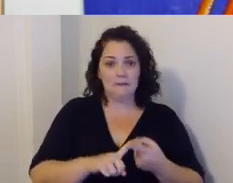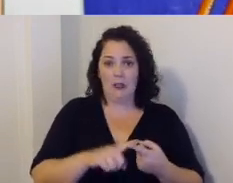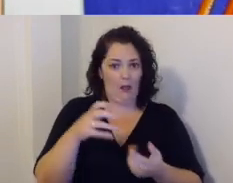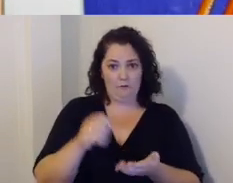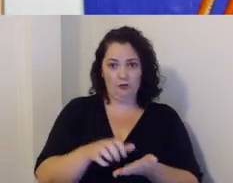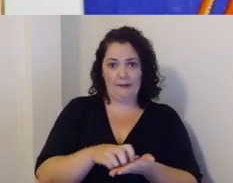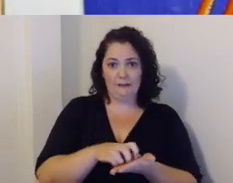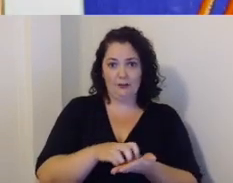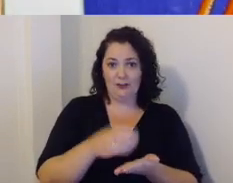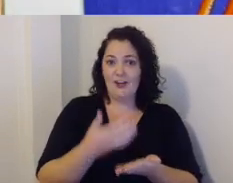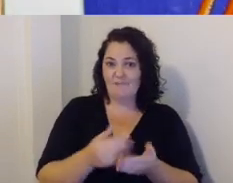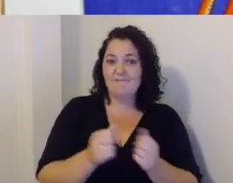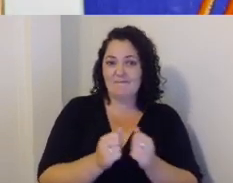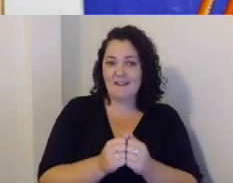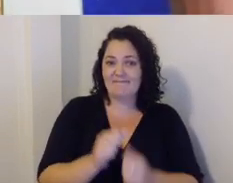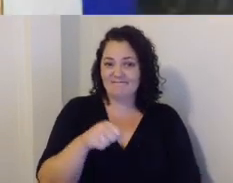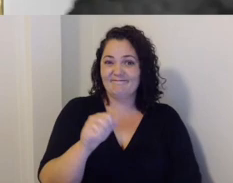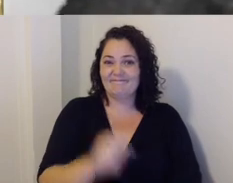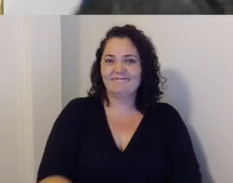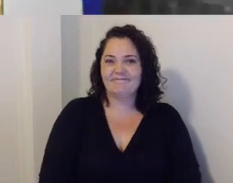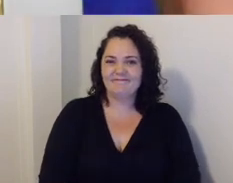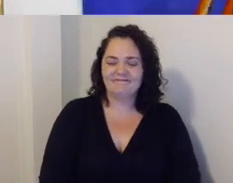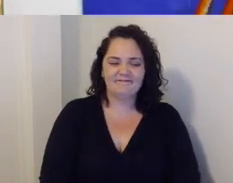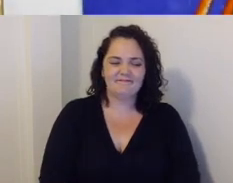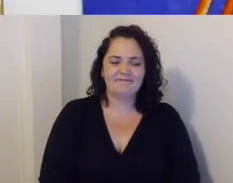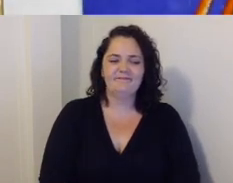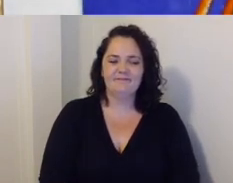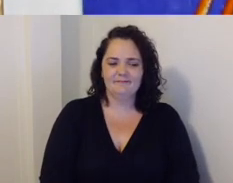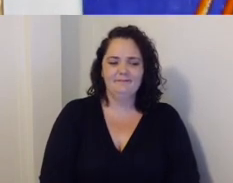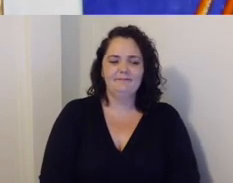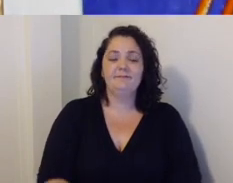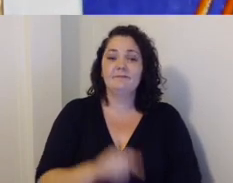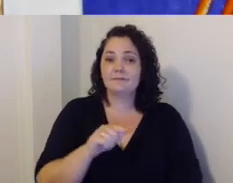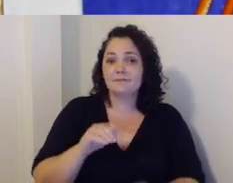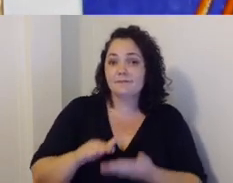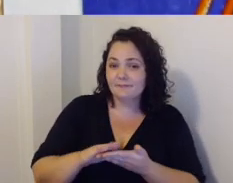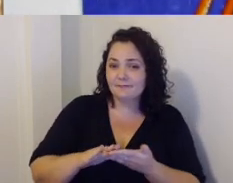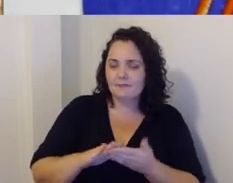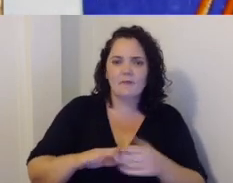feel that texture on the surface now that's very different from the talc alright and so I'm going